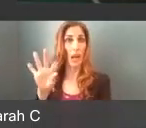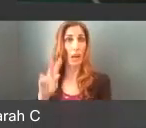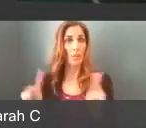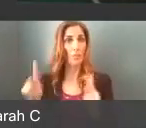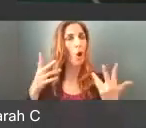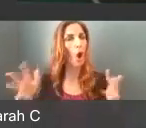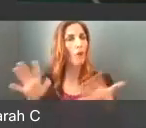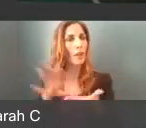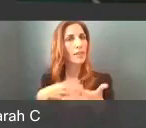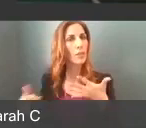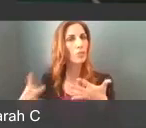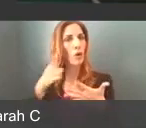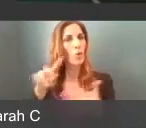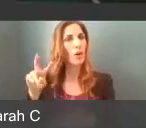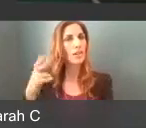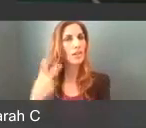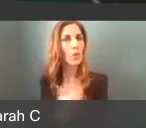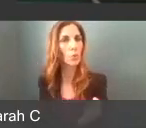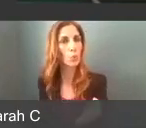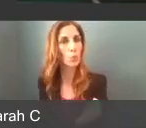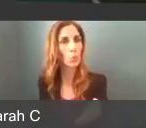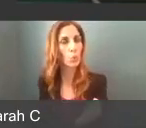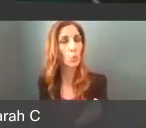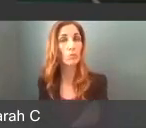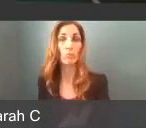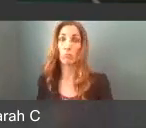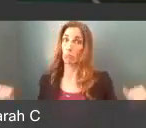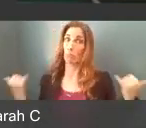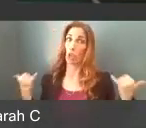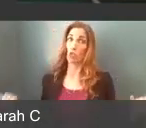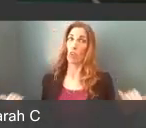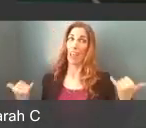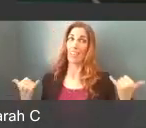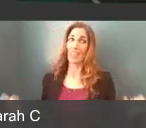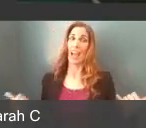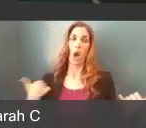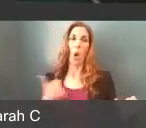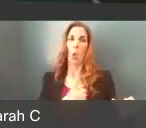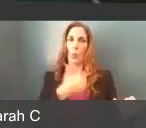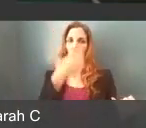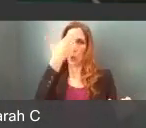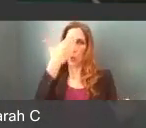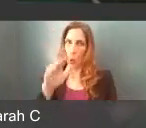and, as of right this minute, we do not know exactly how many second doses...[indecipherable]